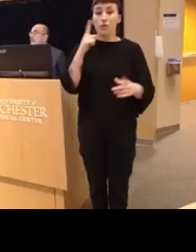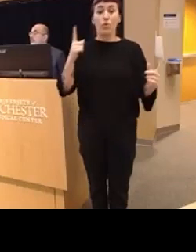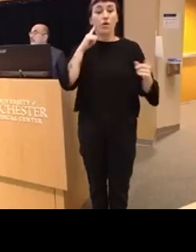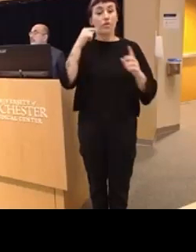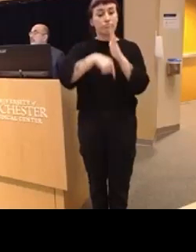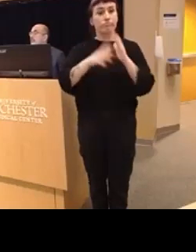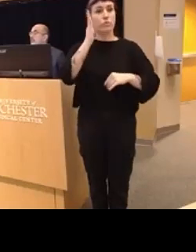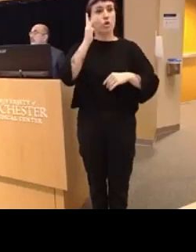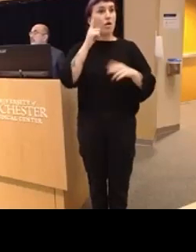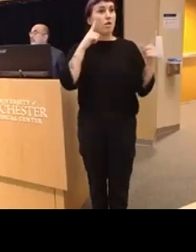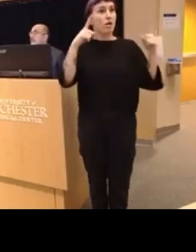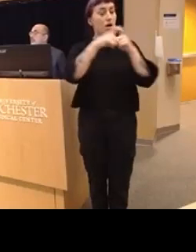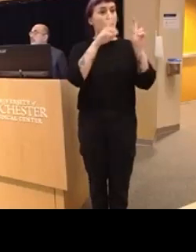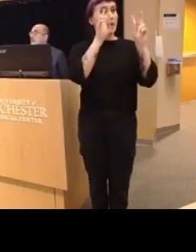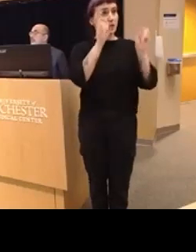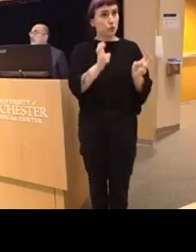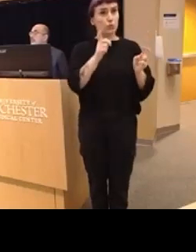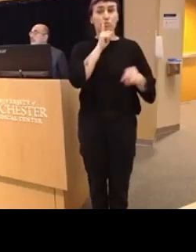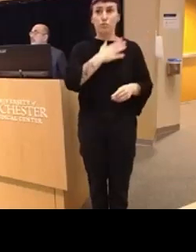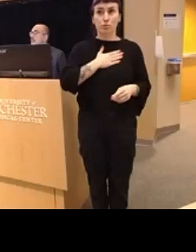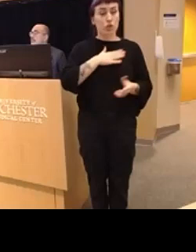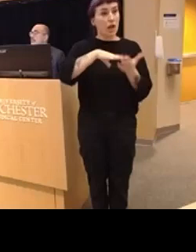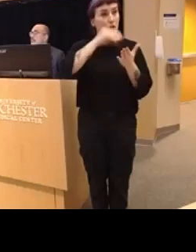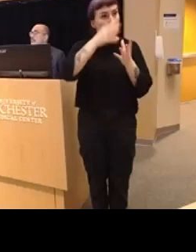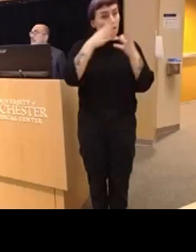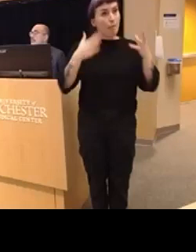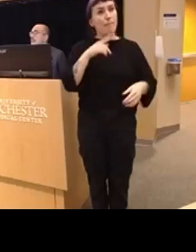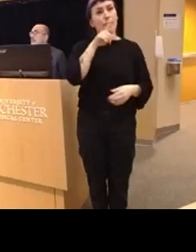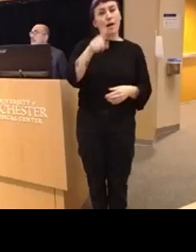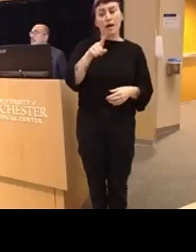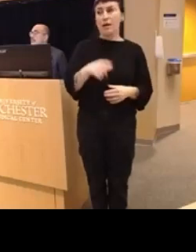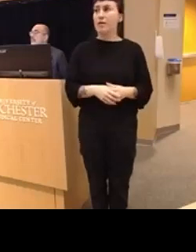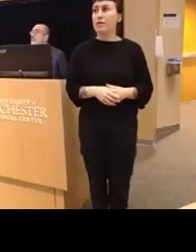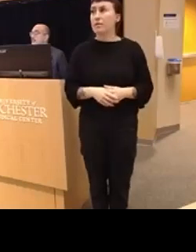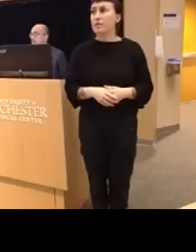I really really appreciate it and I learned a lot my question is for dual diagnosis people who have